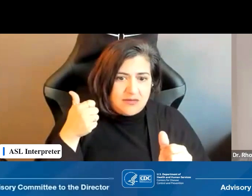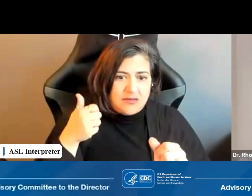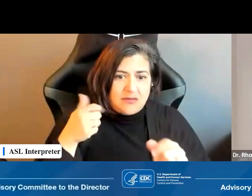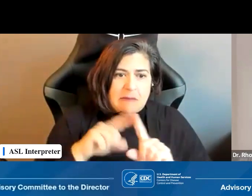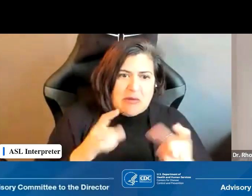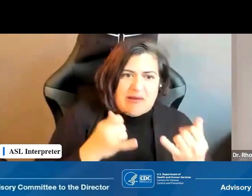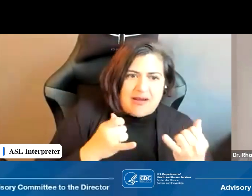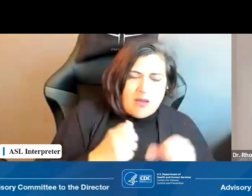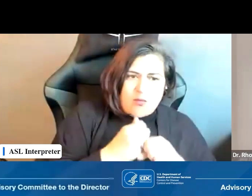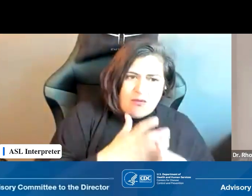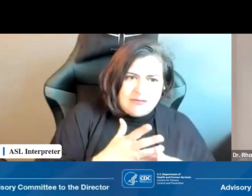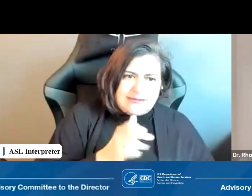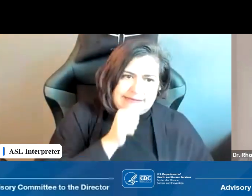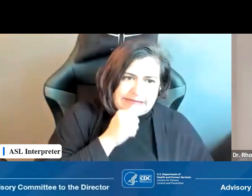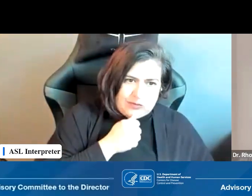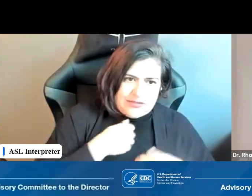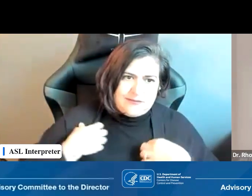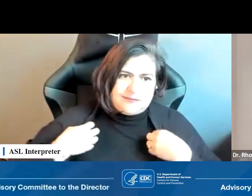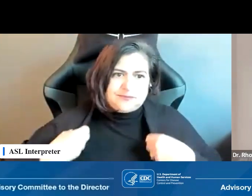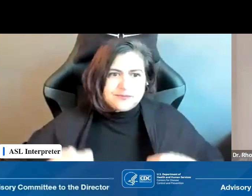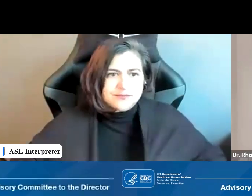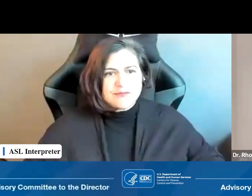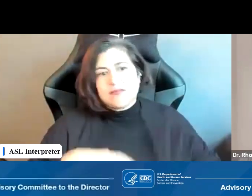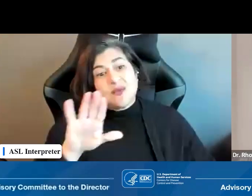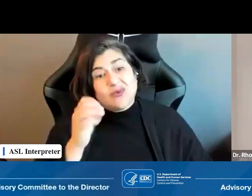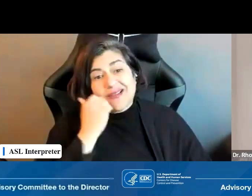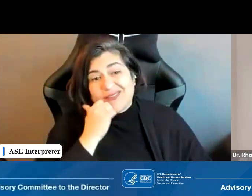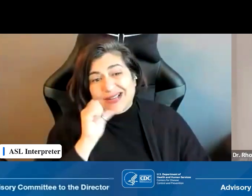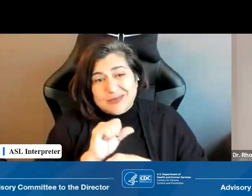So I can't speak to what you do every day because I promise you,